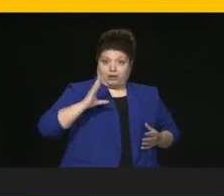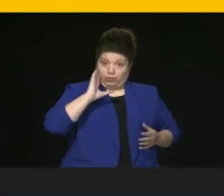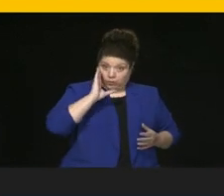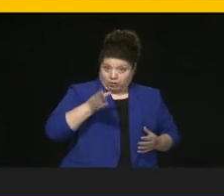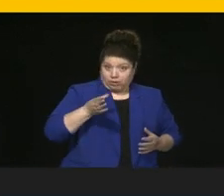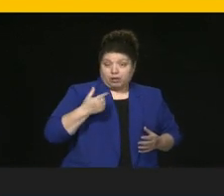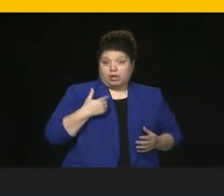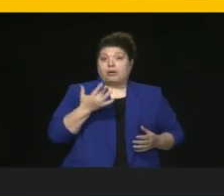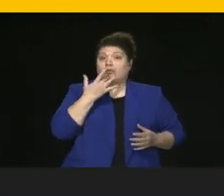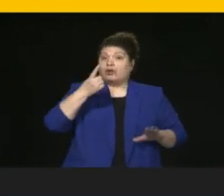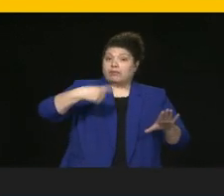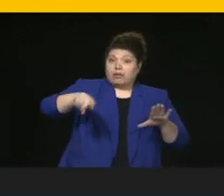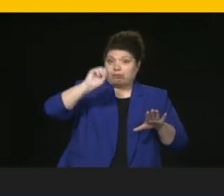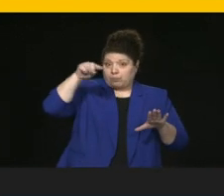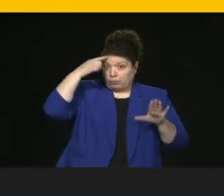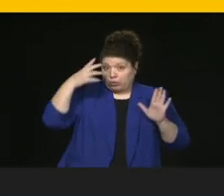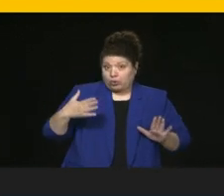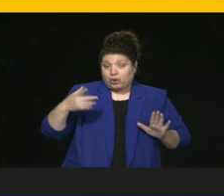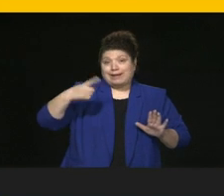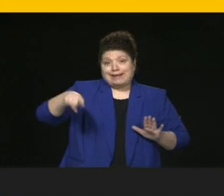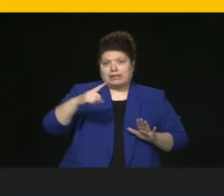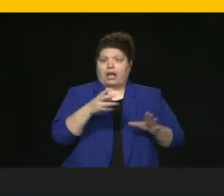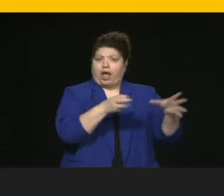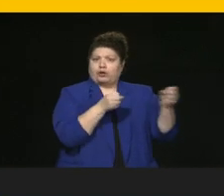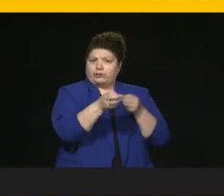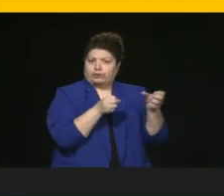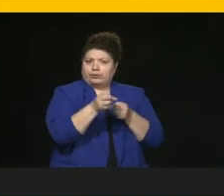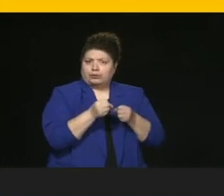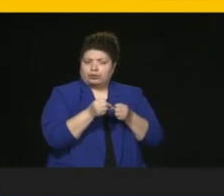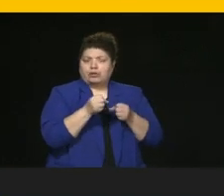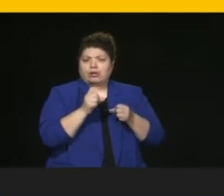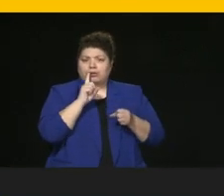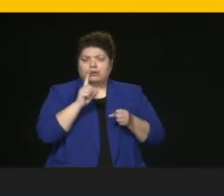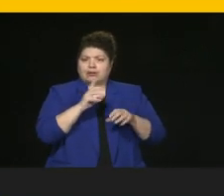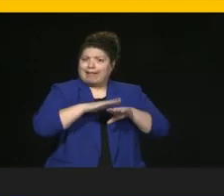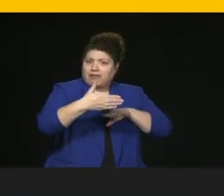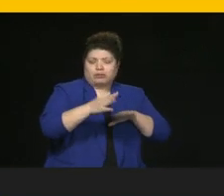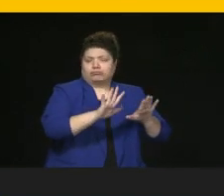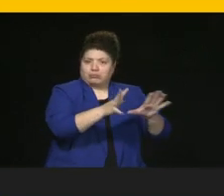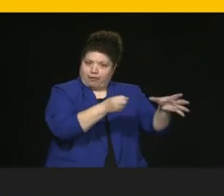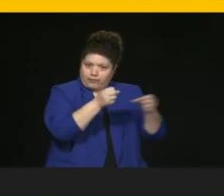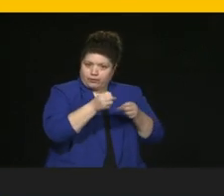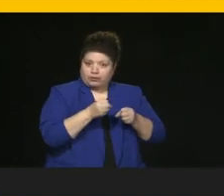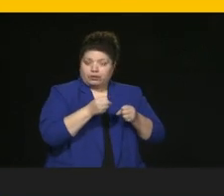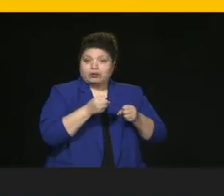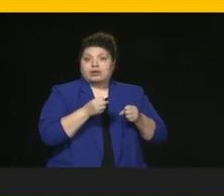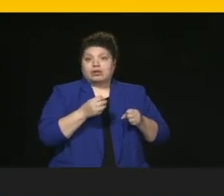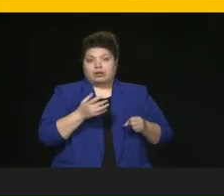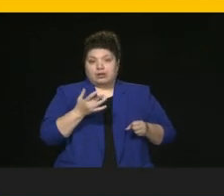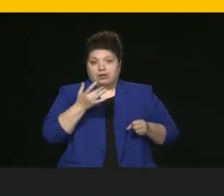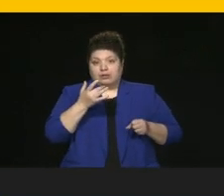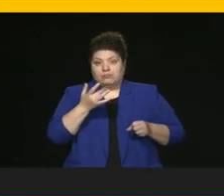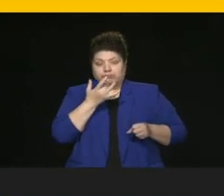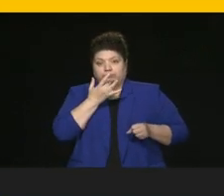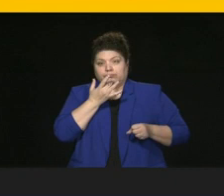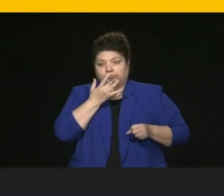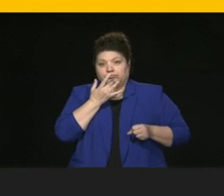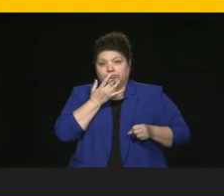UP TAKE OF THE WAGE SUBSIDY. WE WANT EMPLOYERS TO HIRE PEOPLE BACK. WE WANT PEOPLE TO SWITCH FROM